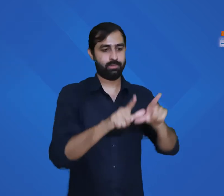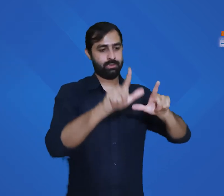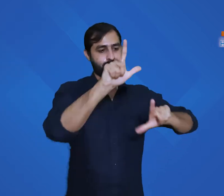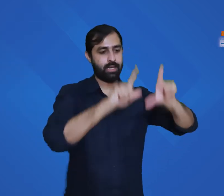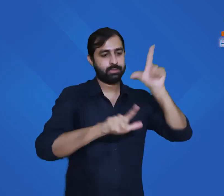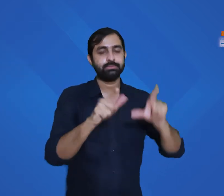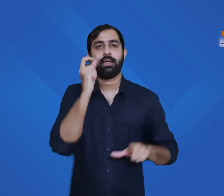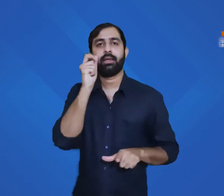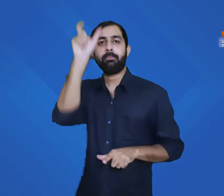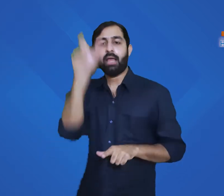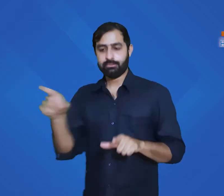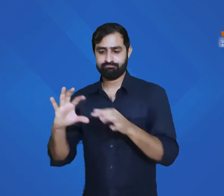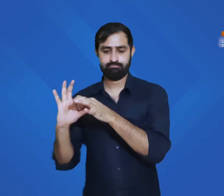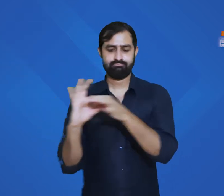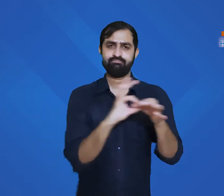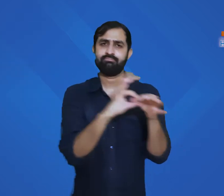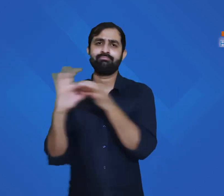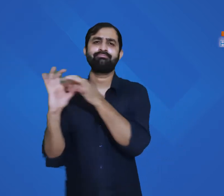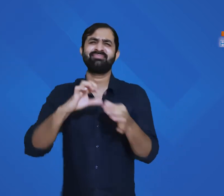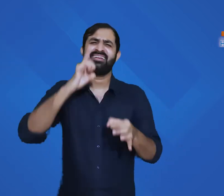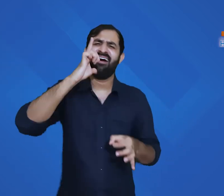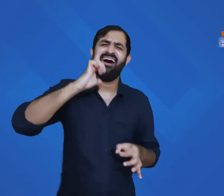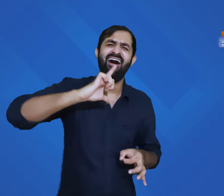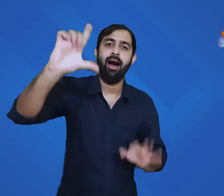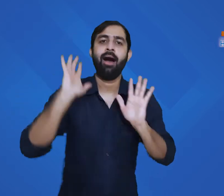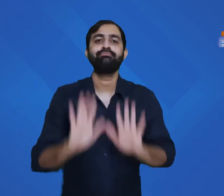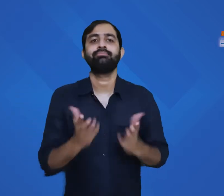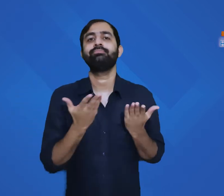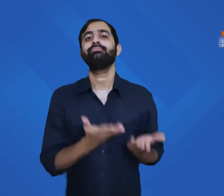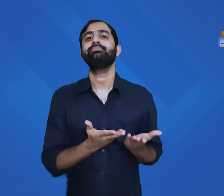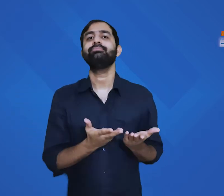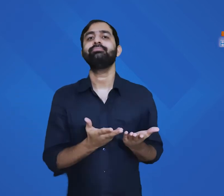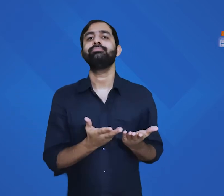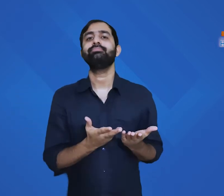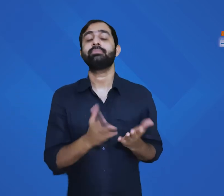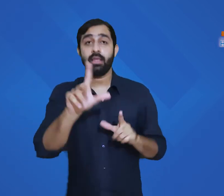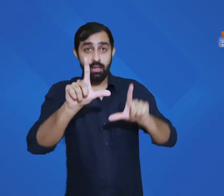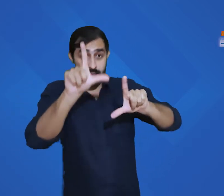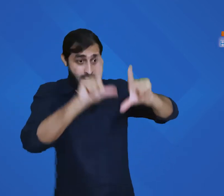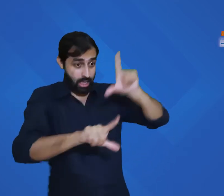Likewise language is the means of expression for humans and therefore cannot really be separated from identity.